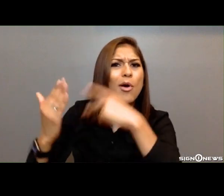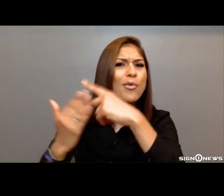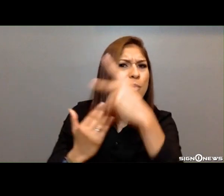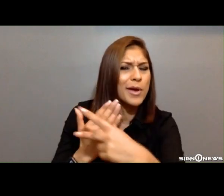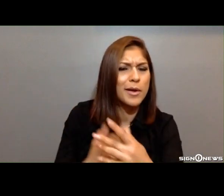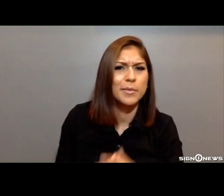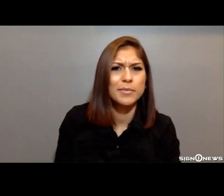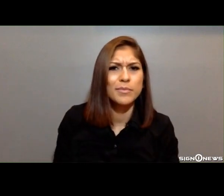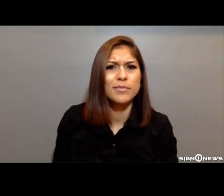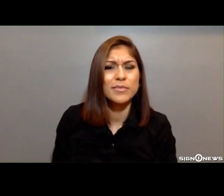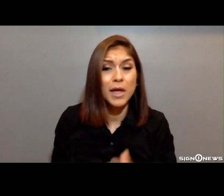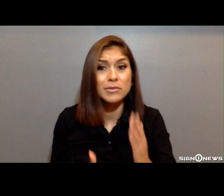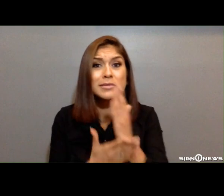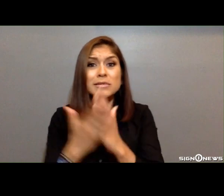to community programs.